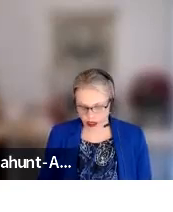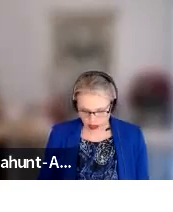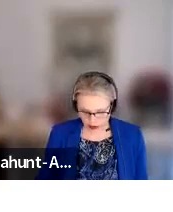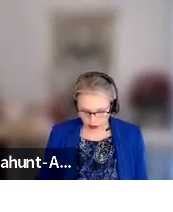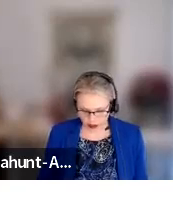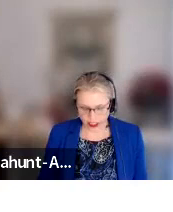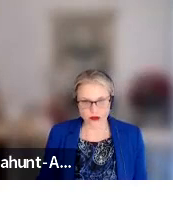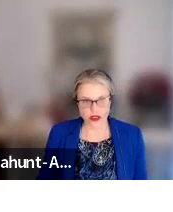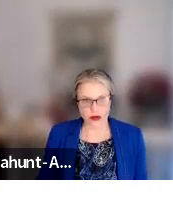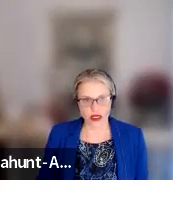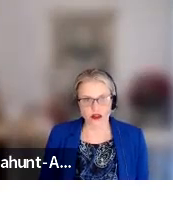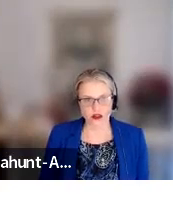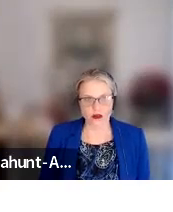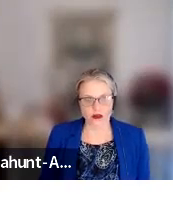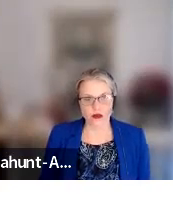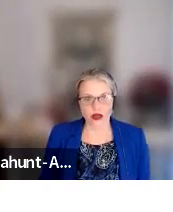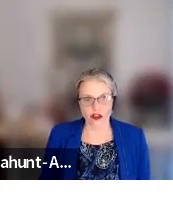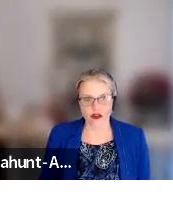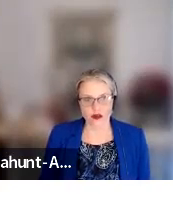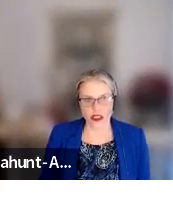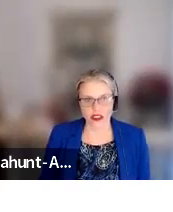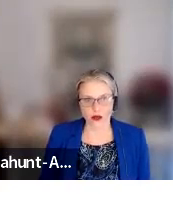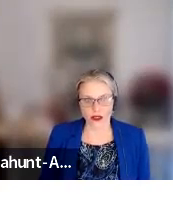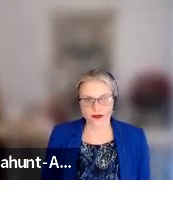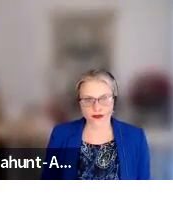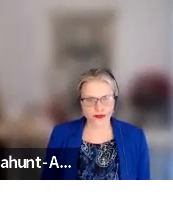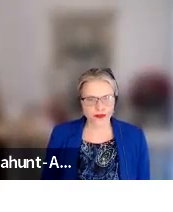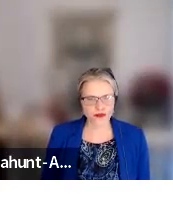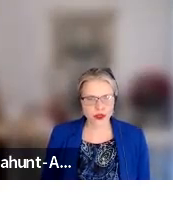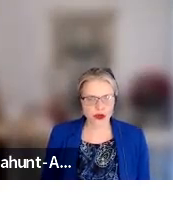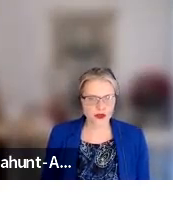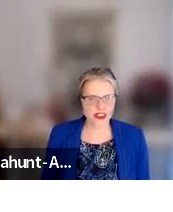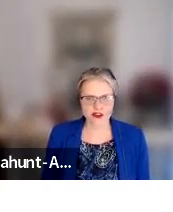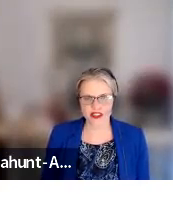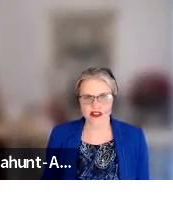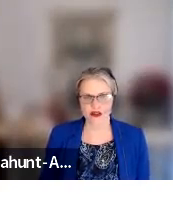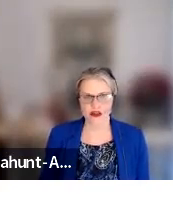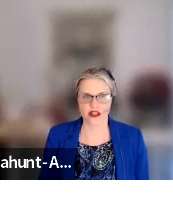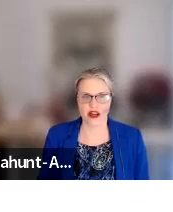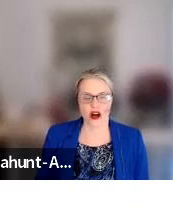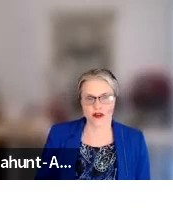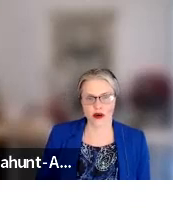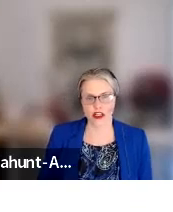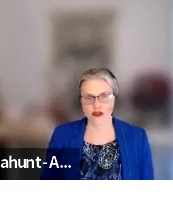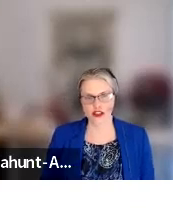a lot more attention being paid to brain injury and protecting the brain. Workplace injuries is another cause of brain injury.